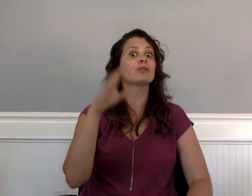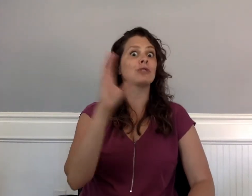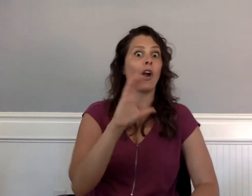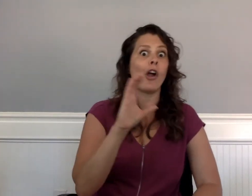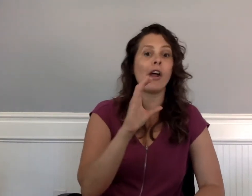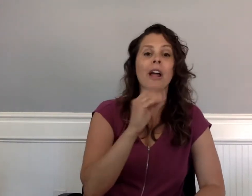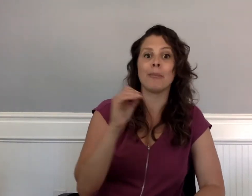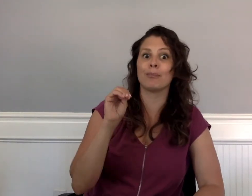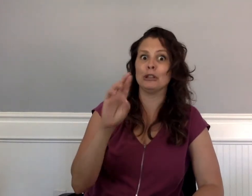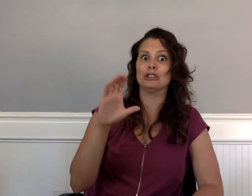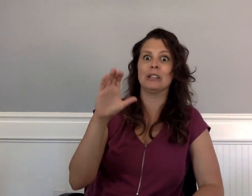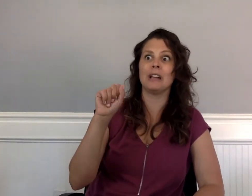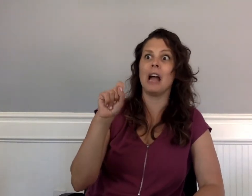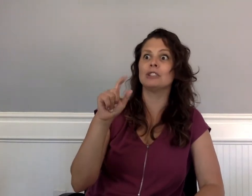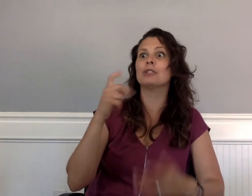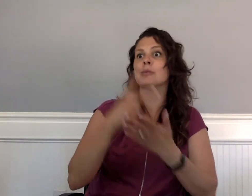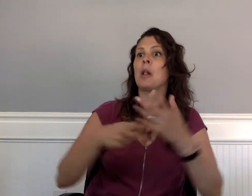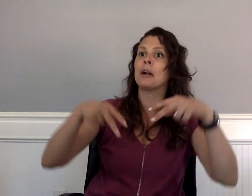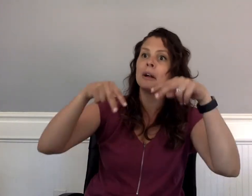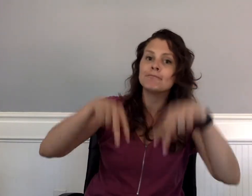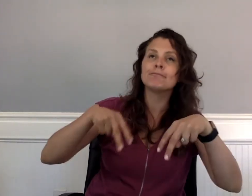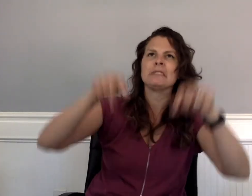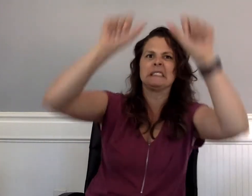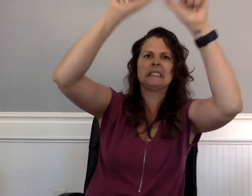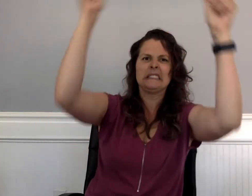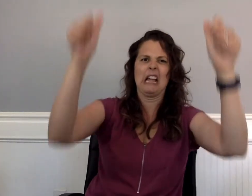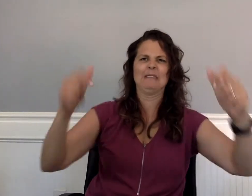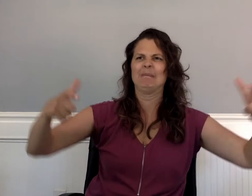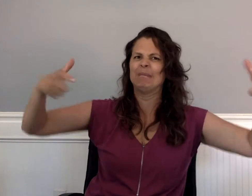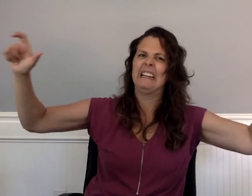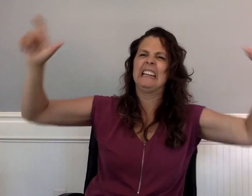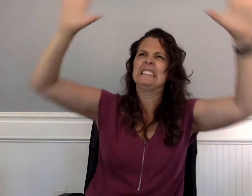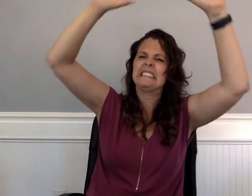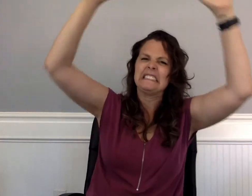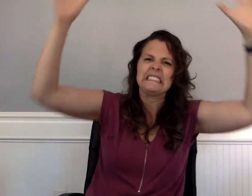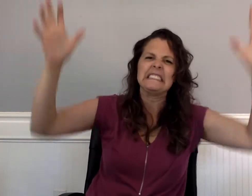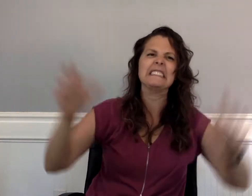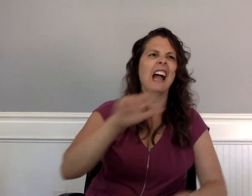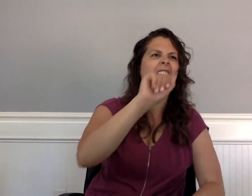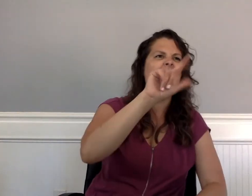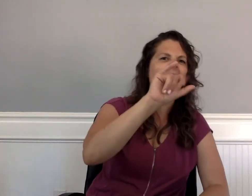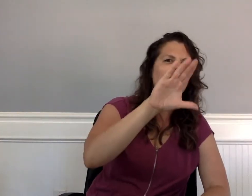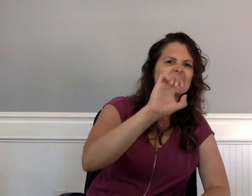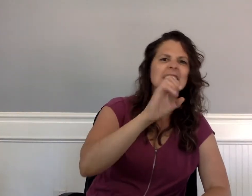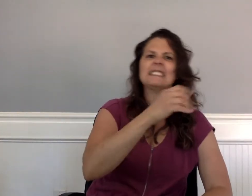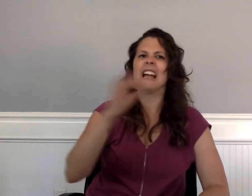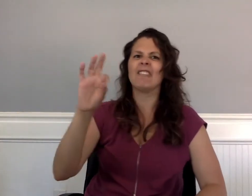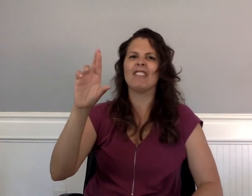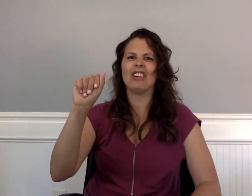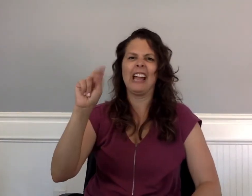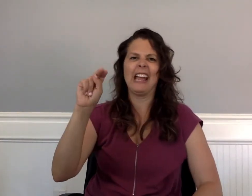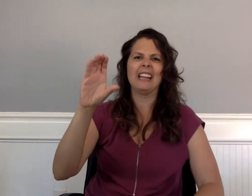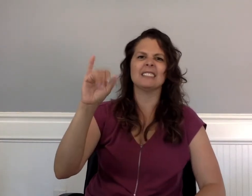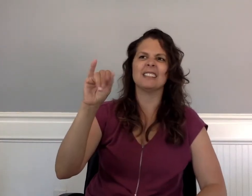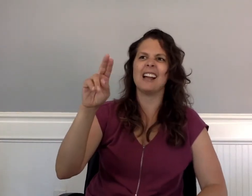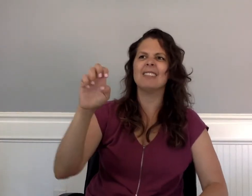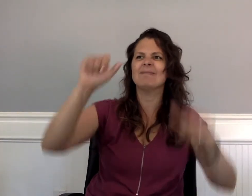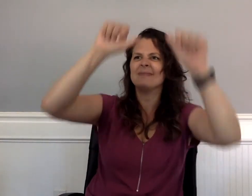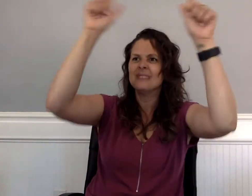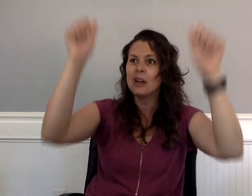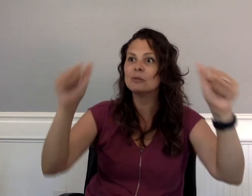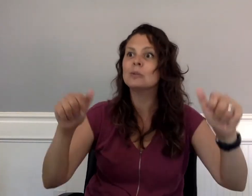Charlie and Mr. Castle stood next to the Alice and Francine statue in the middle of the great hall.